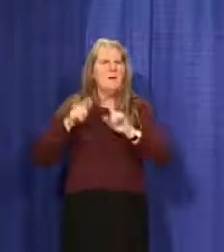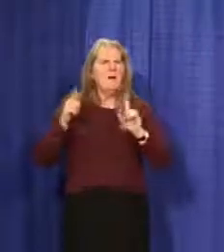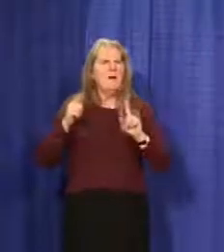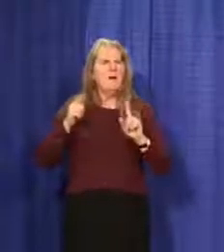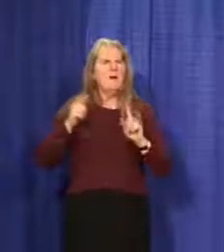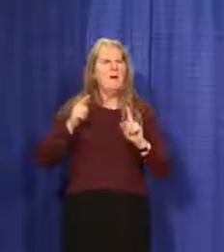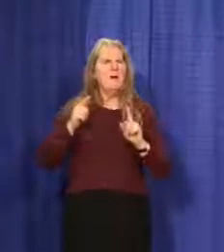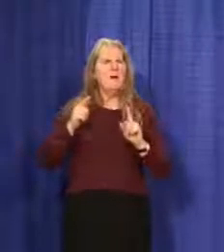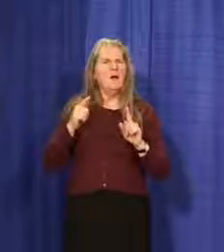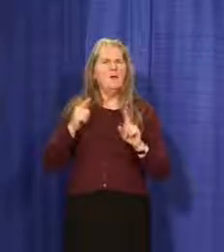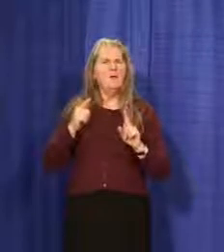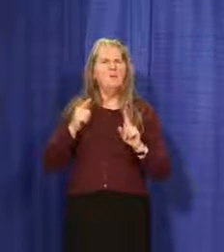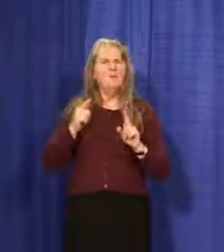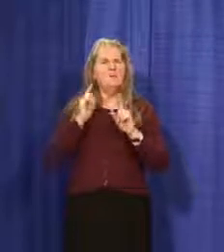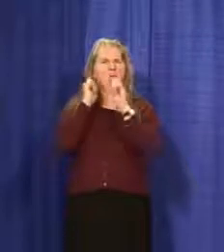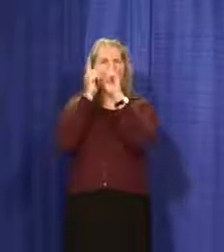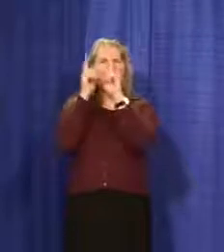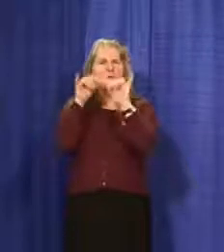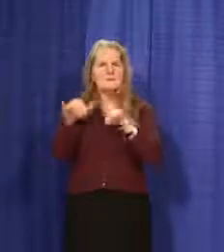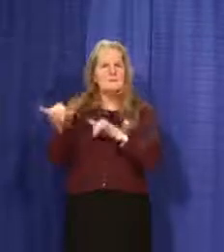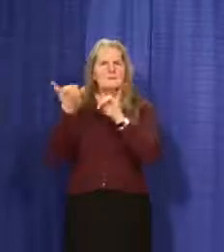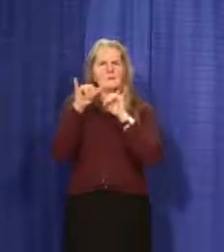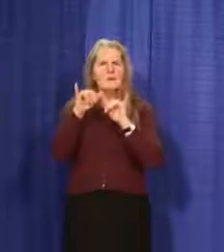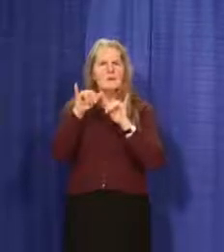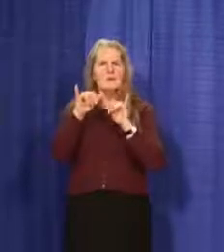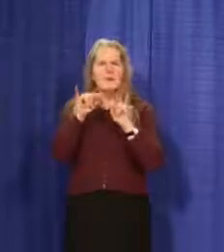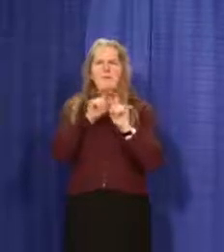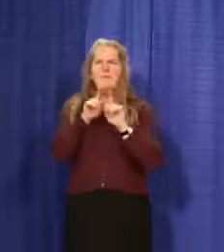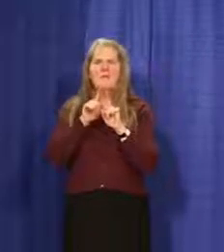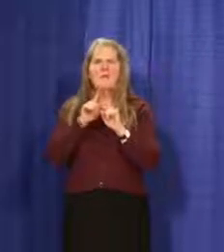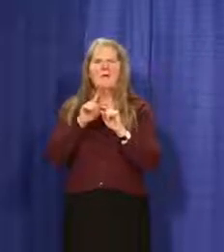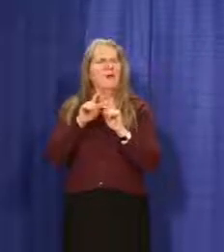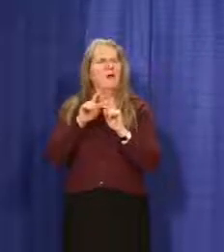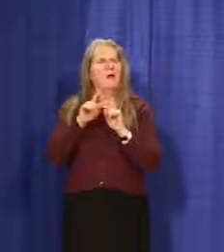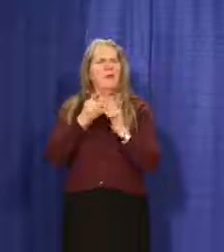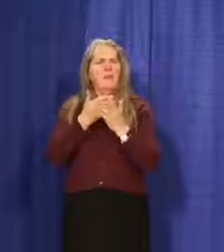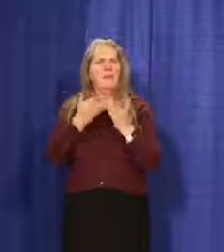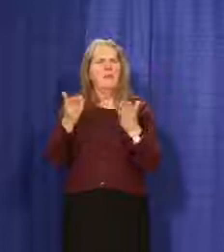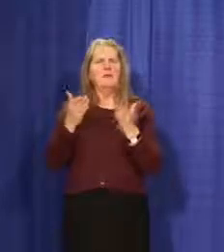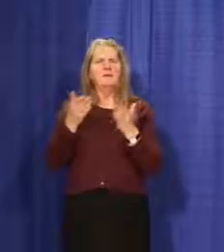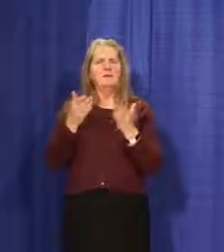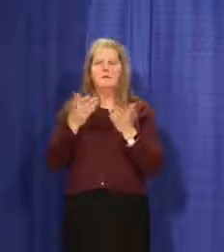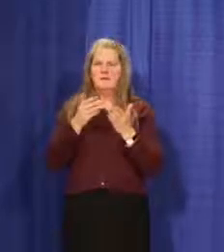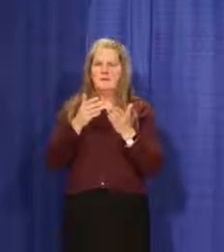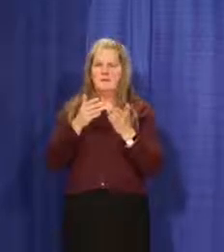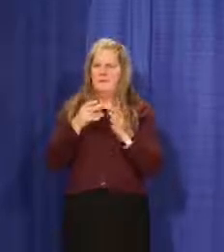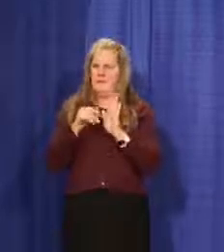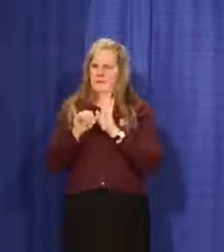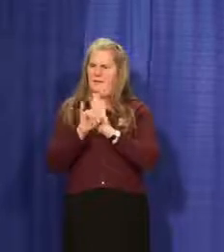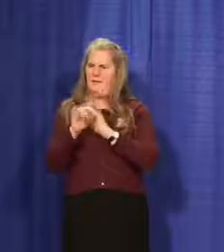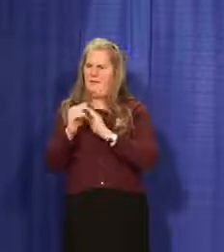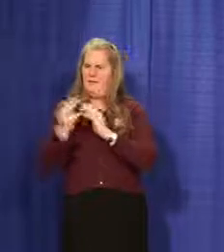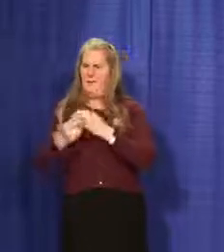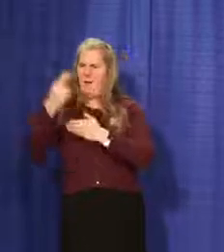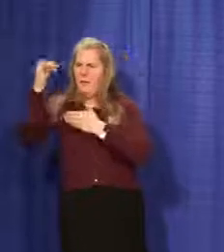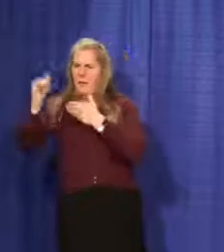clearly, there are many variations in how COVID has been introduced and many factors that lead to greater risk in the